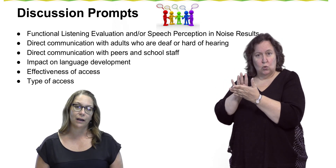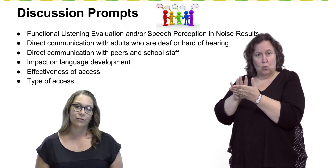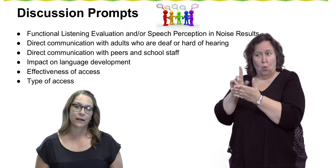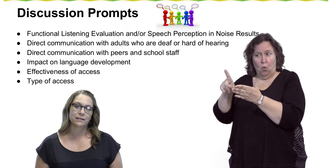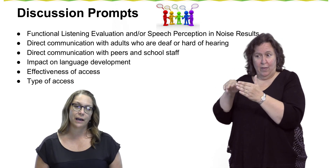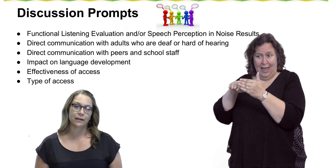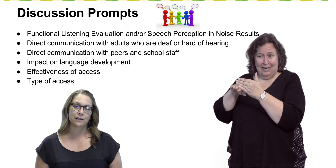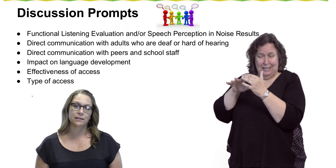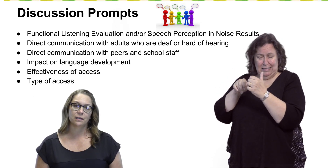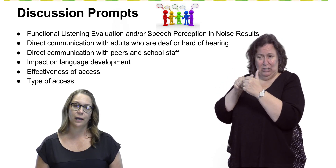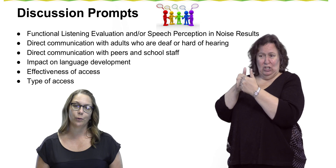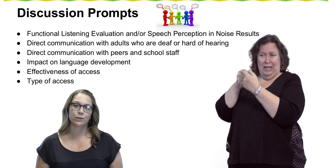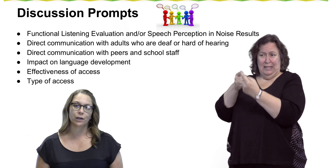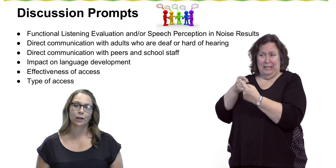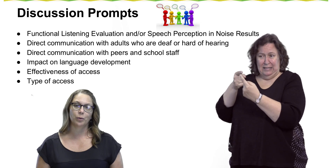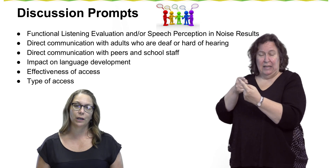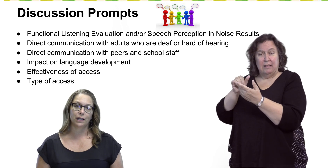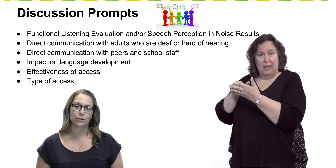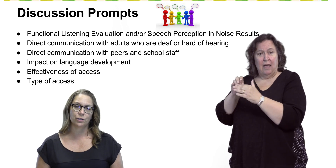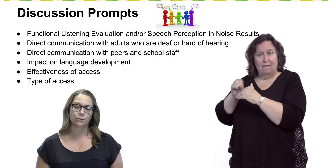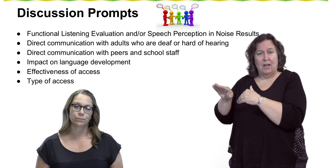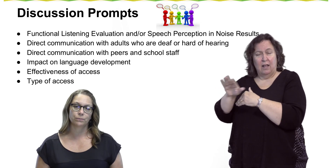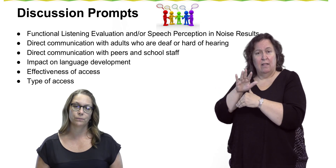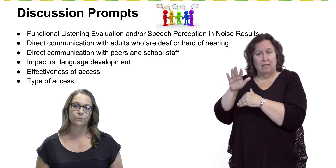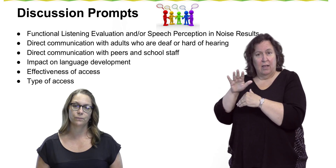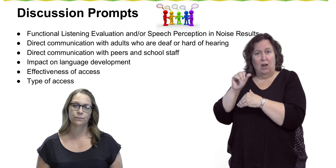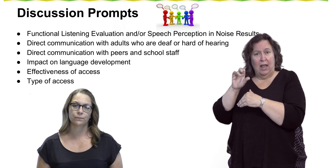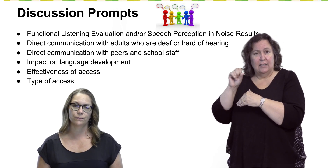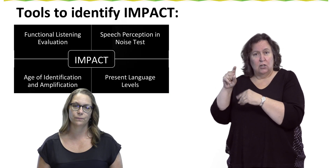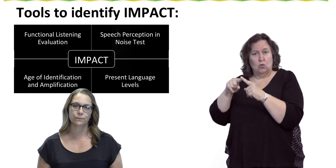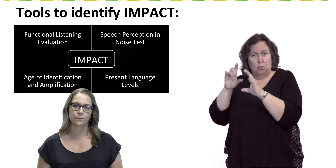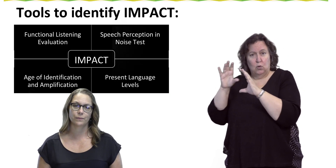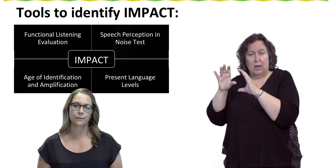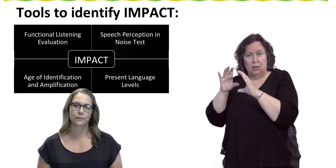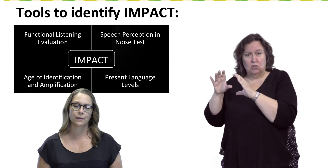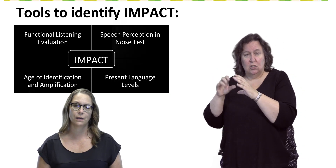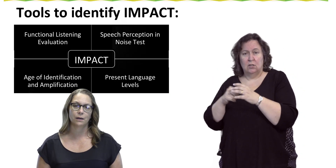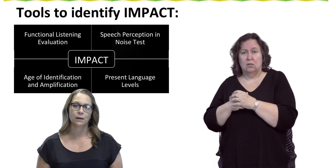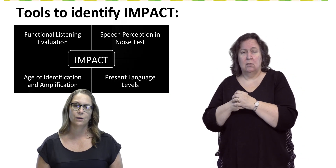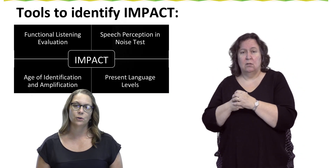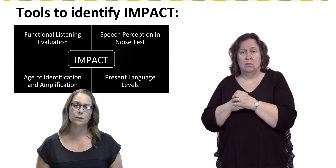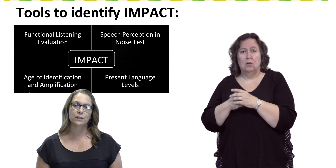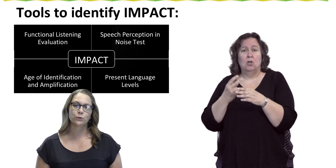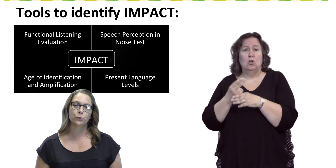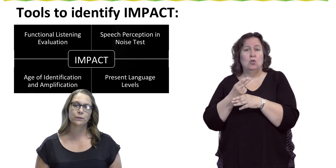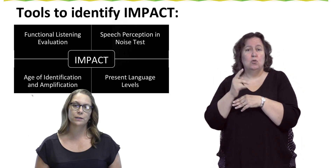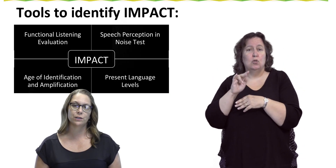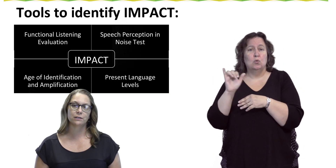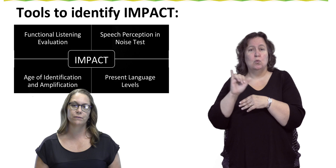affects access to language and communication. Using tools such as the